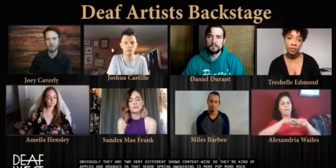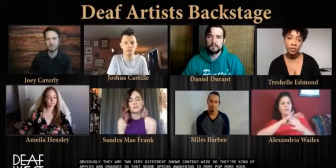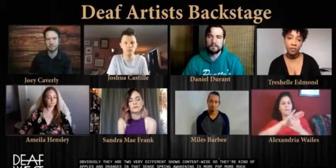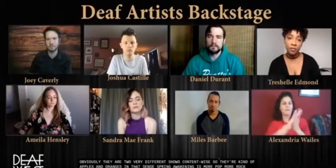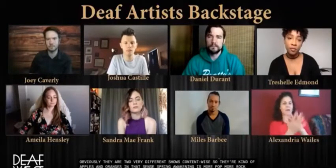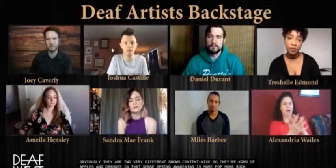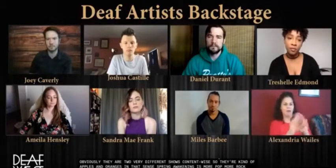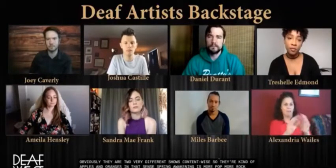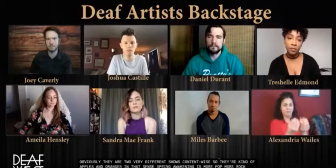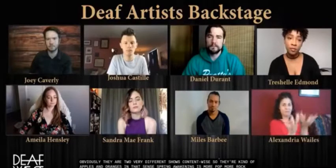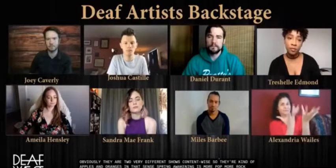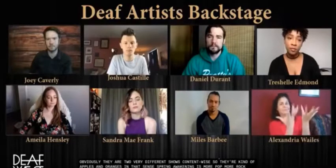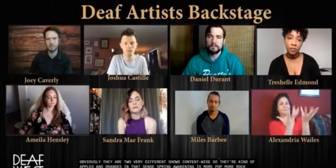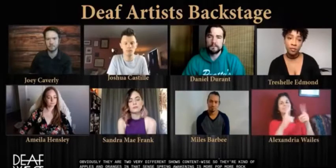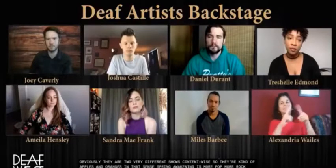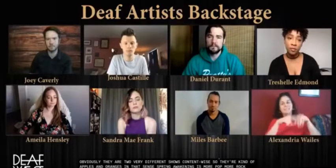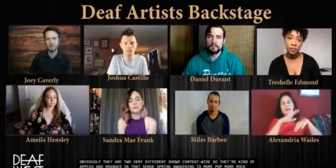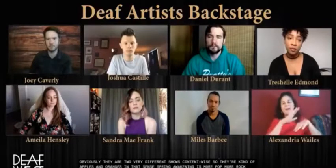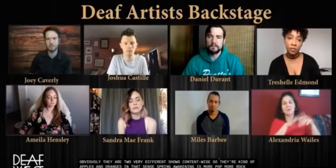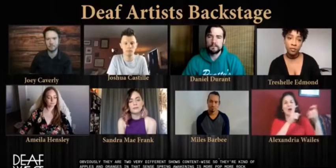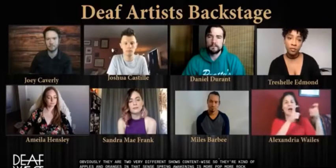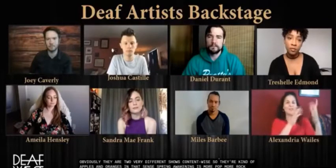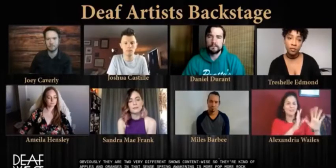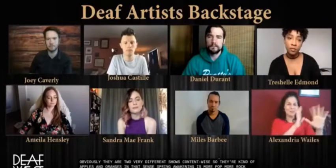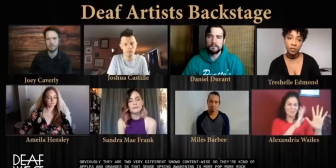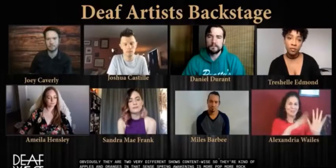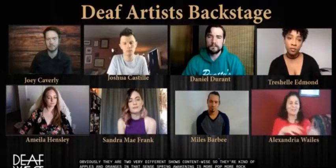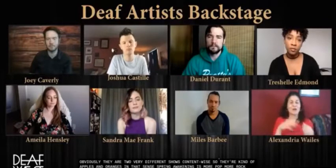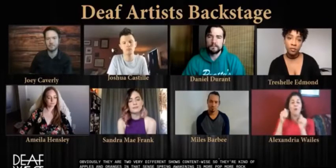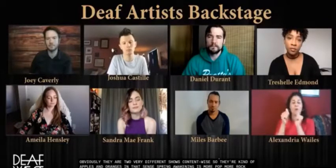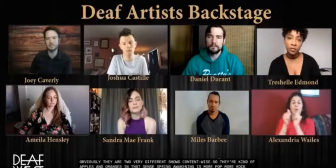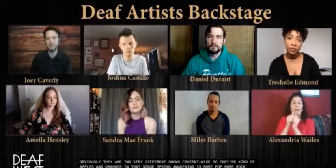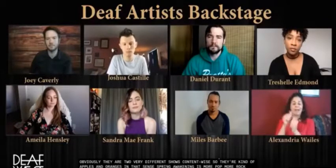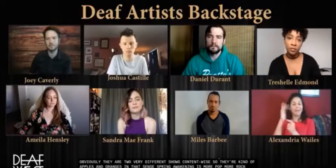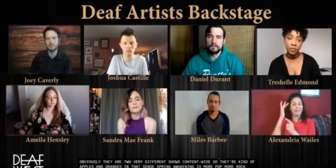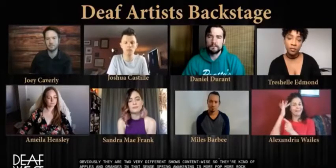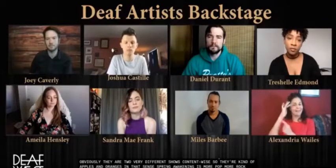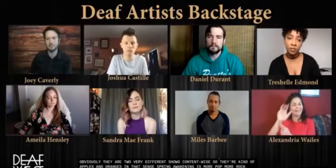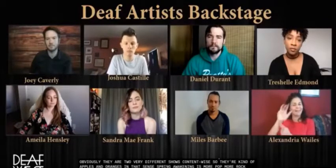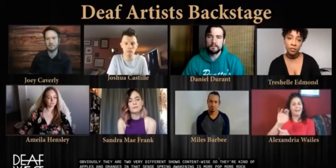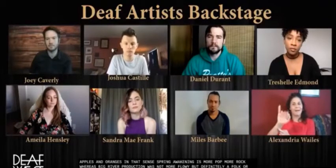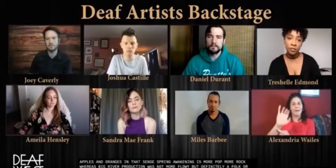So, how that combination happens is going to depend obviously on the director.